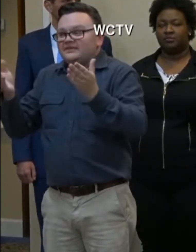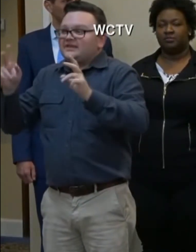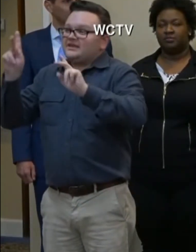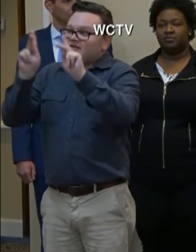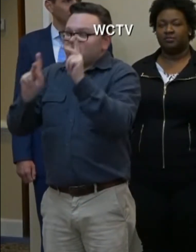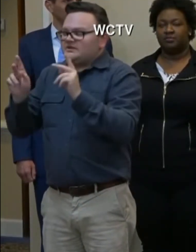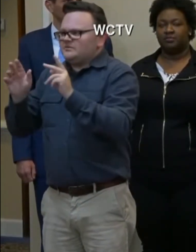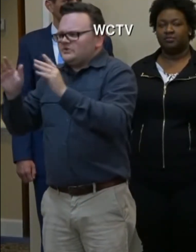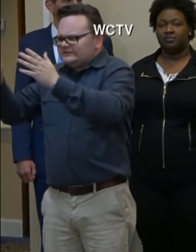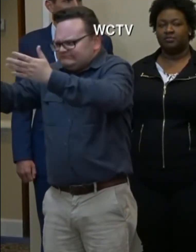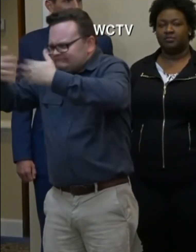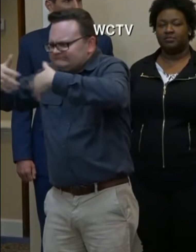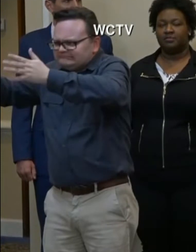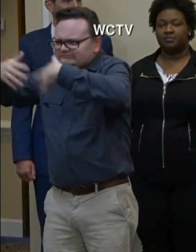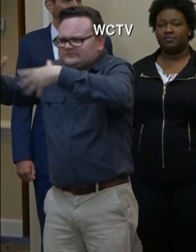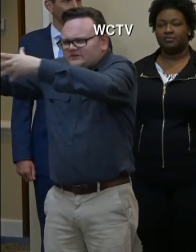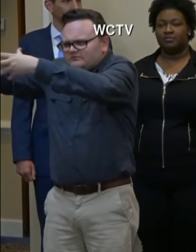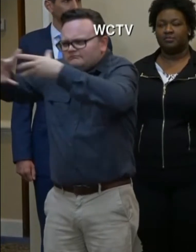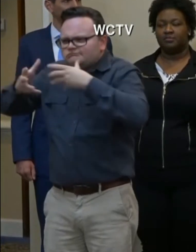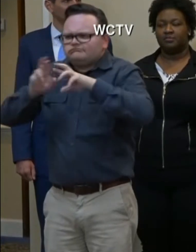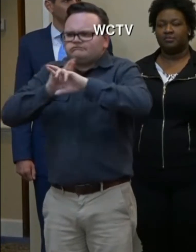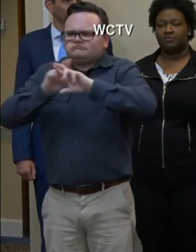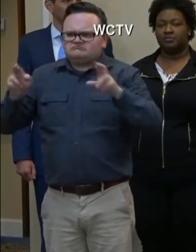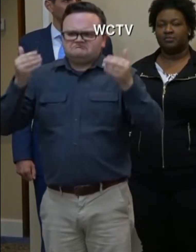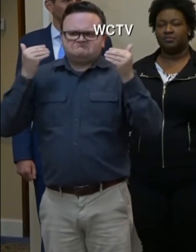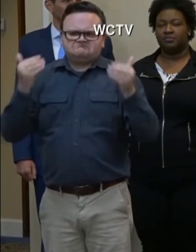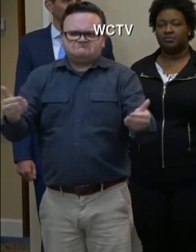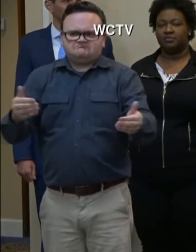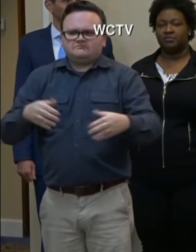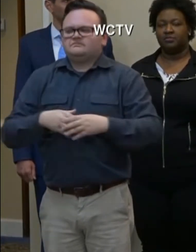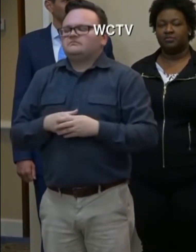go and act those plans we are following the comprehensive emergency plan here in